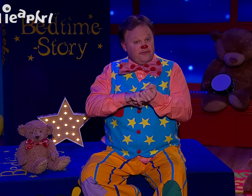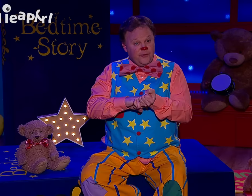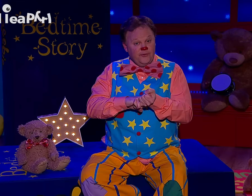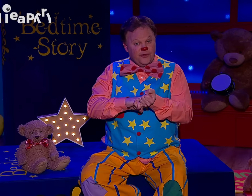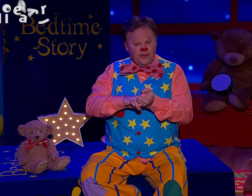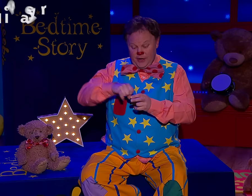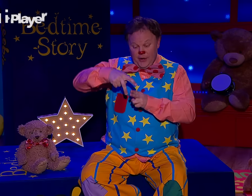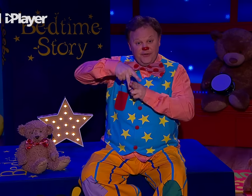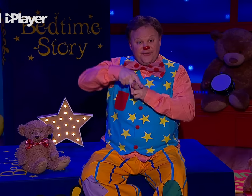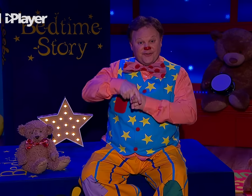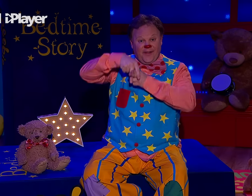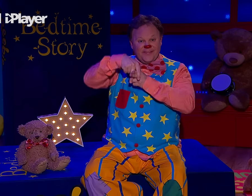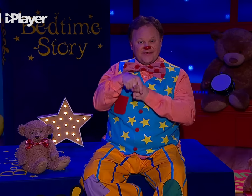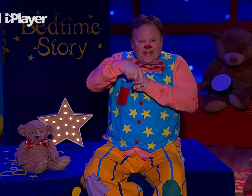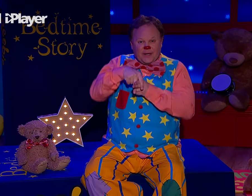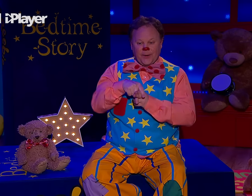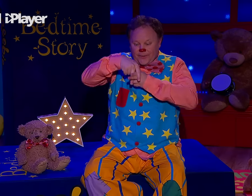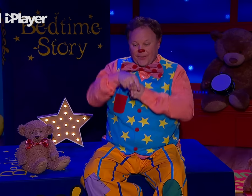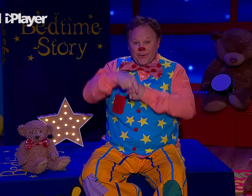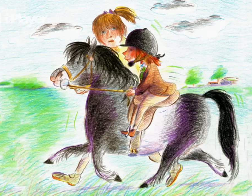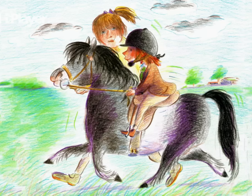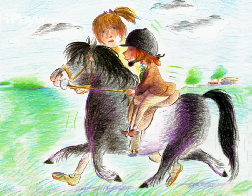susan trotz